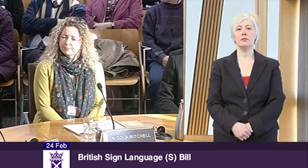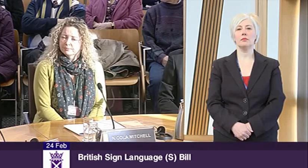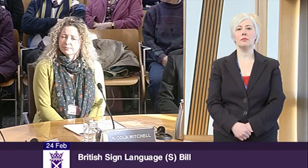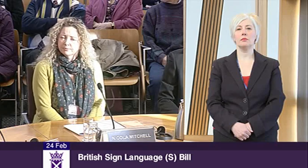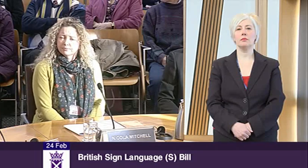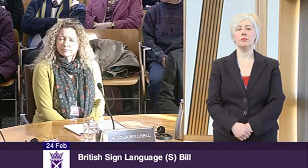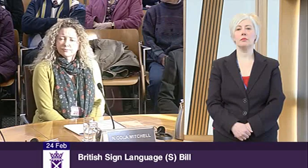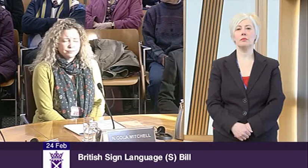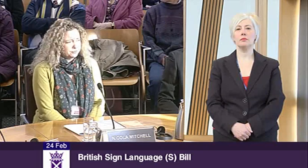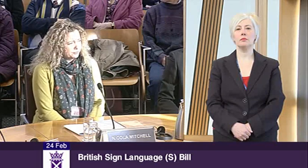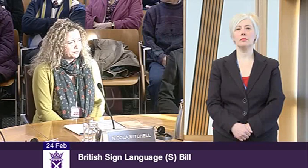to the services that we need.